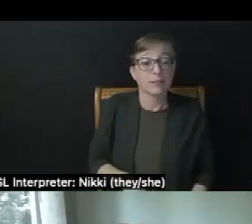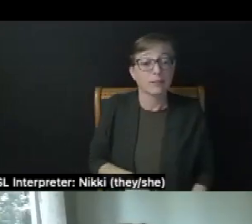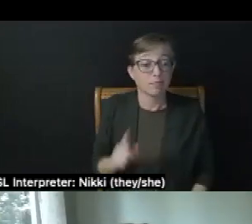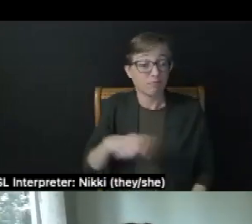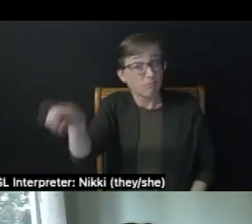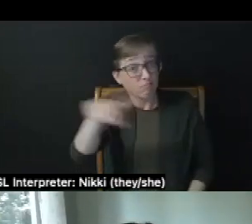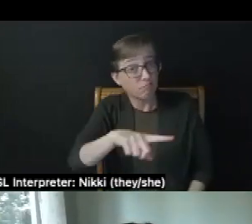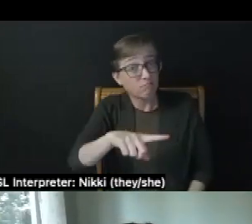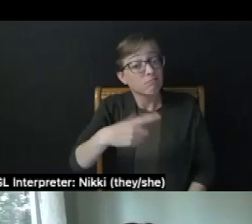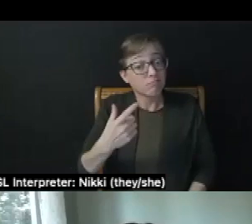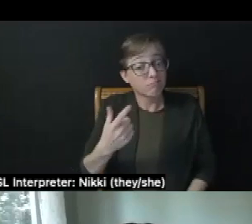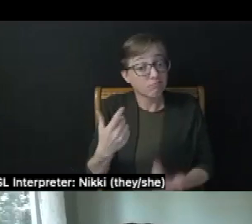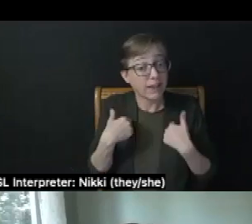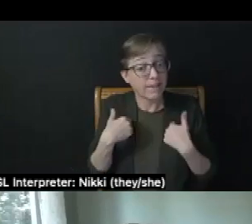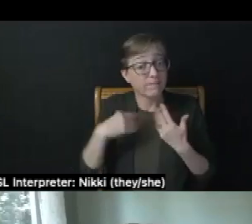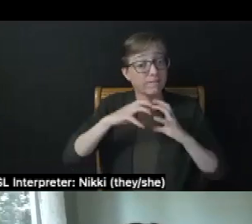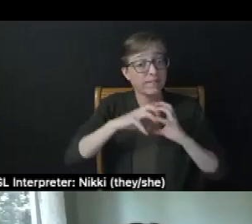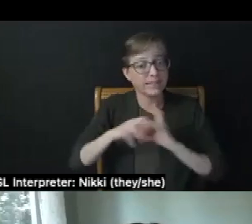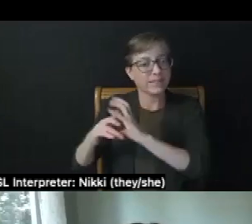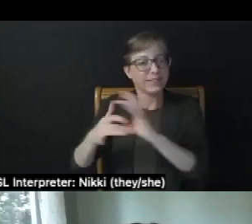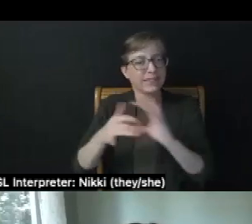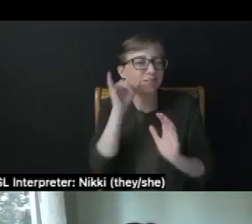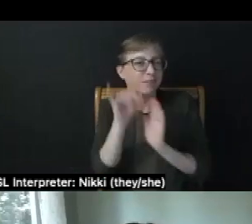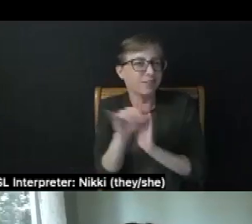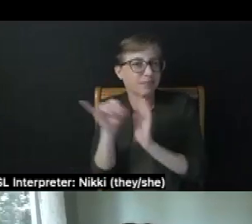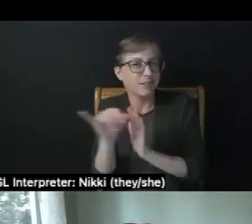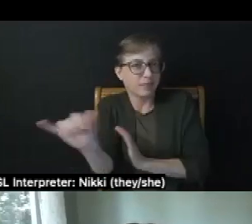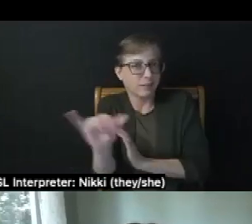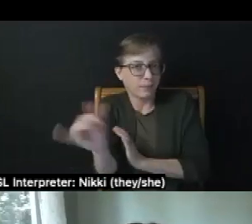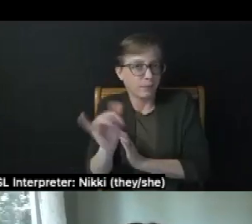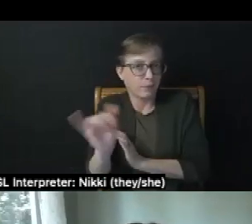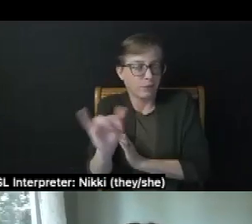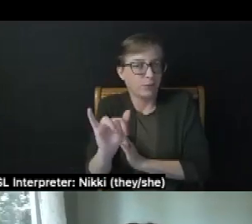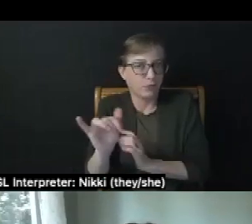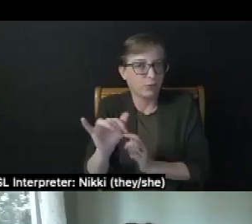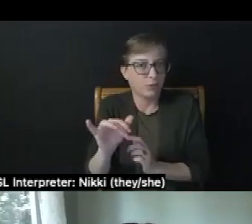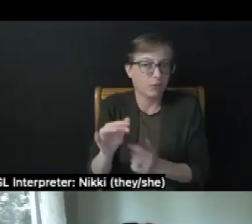to their own experiences with living with a disability.